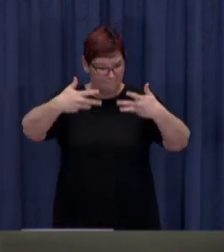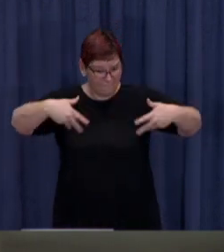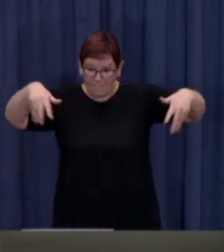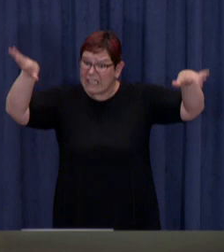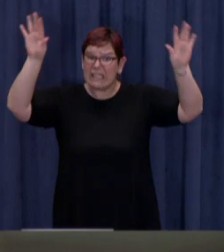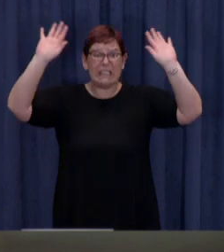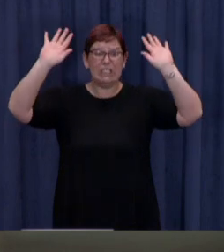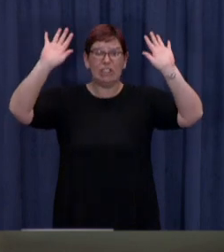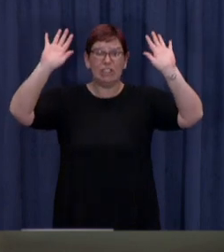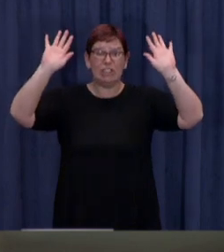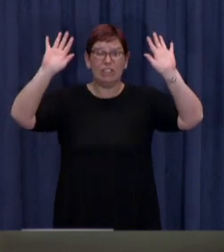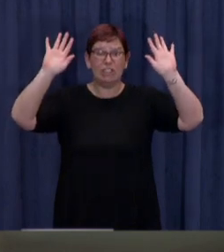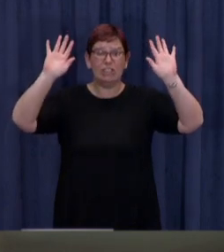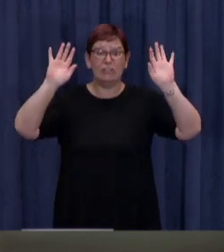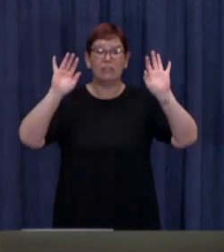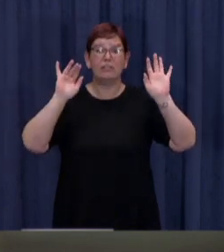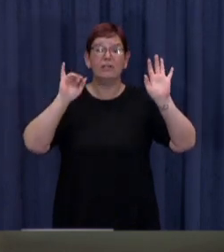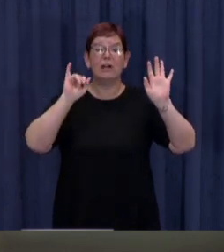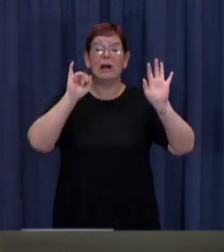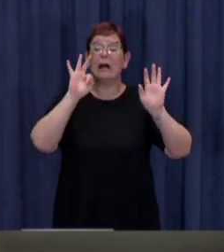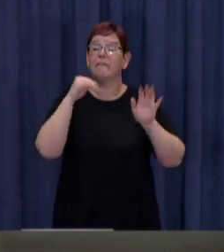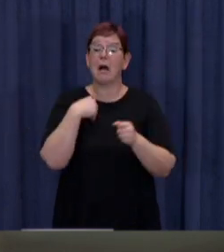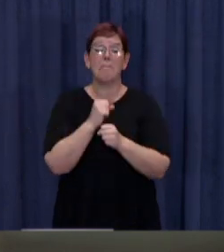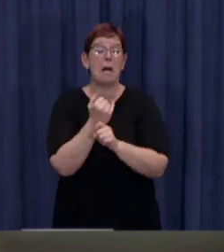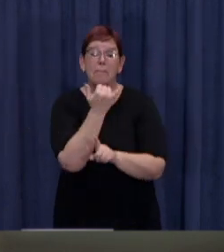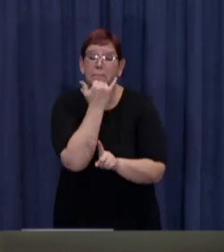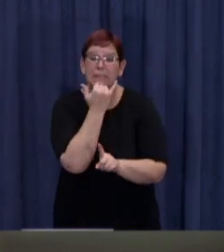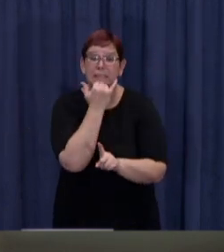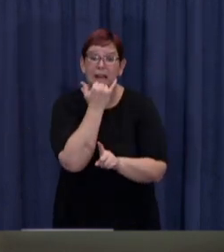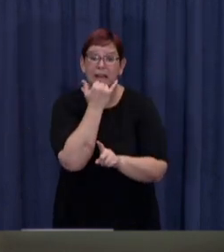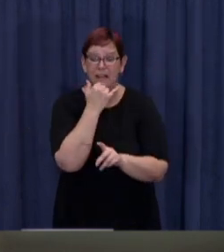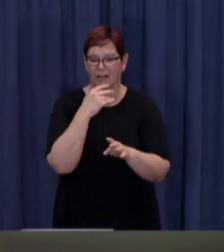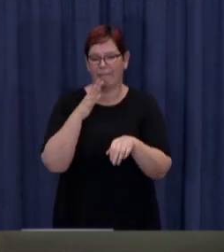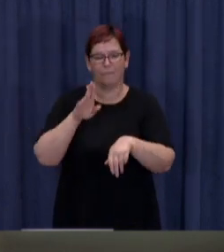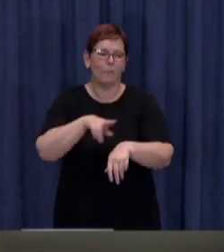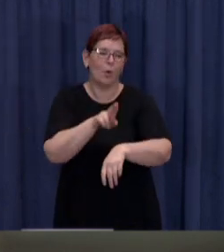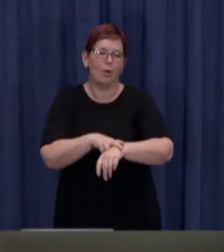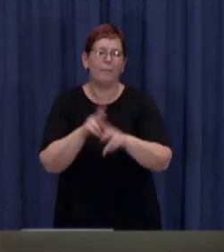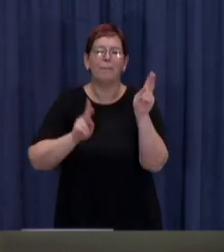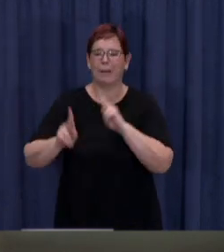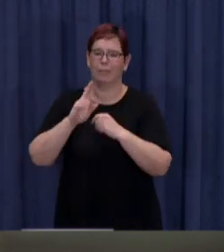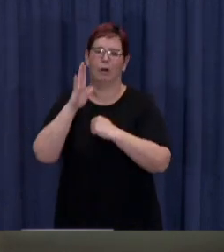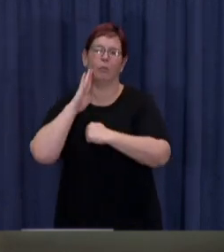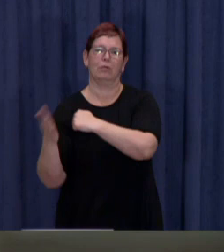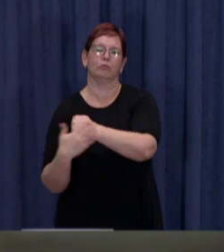complaints from construction sites from workers on those construction sites that